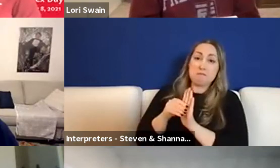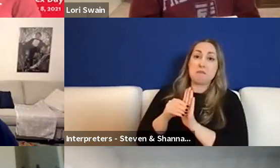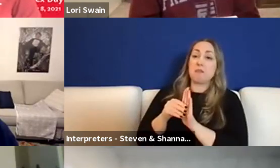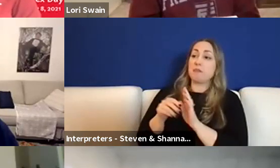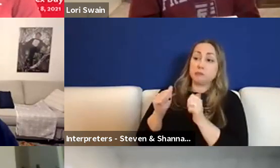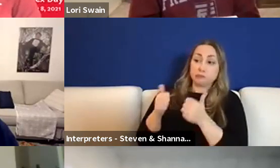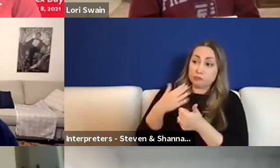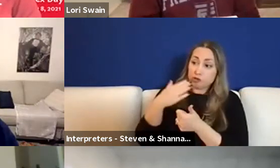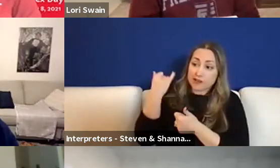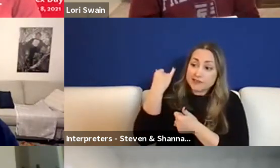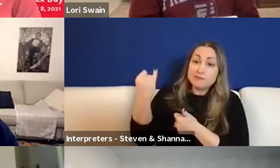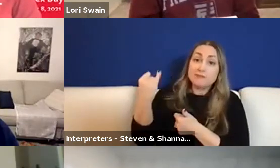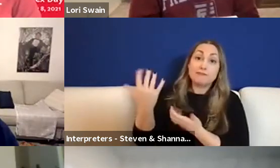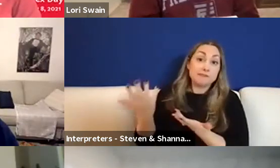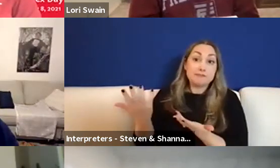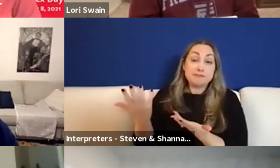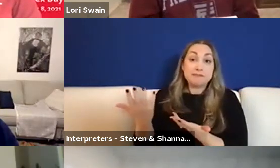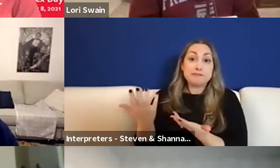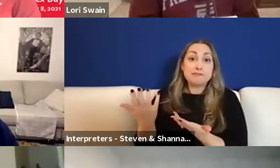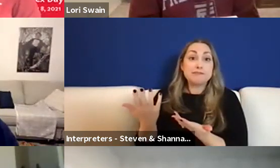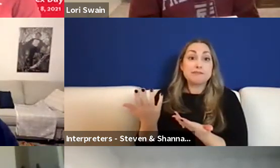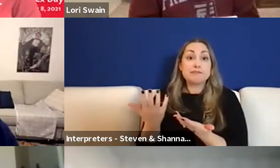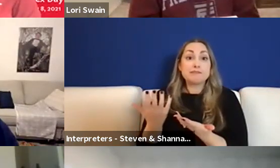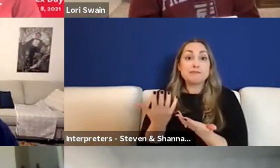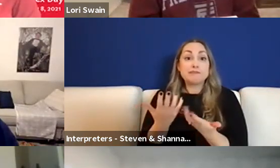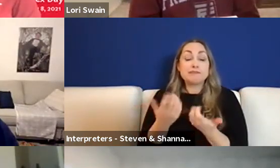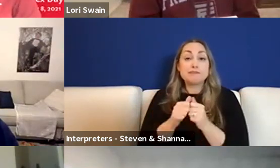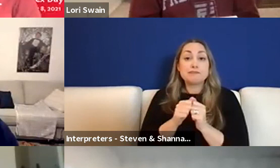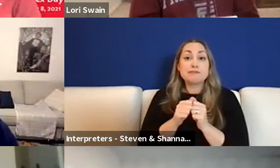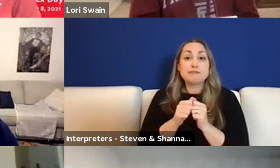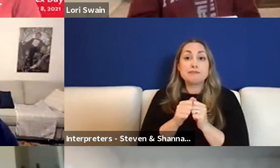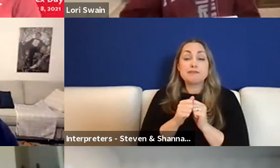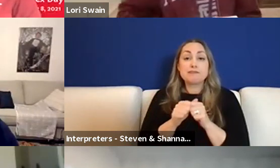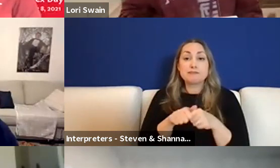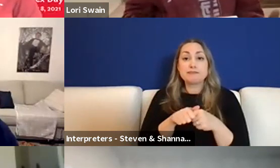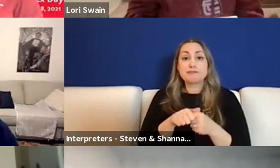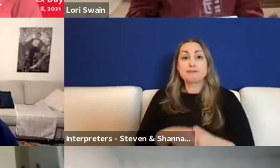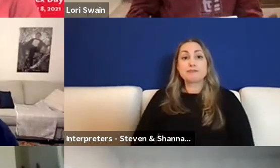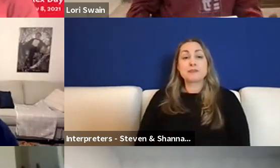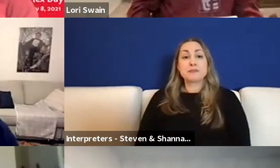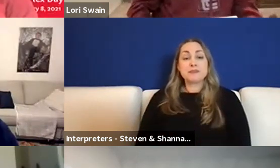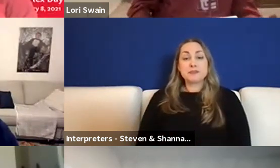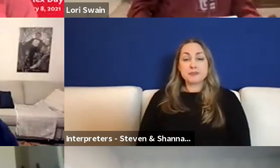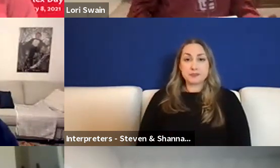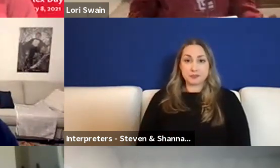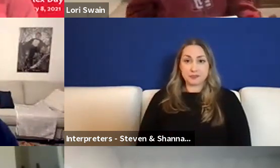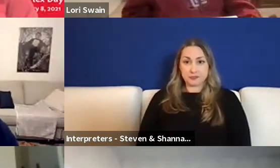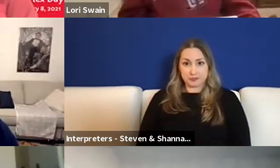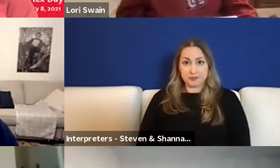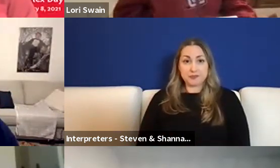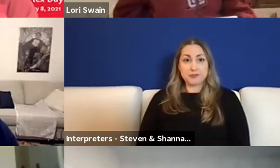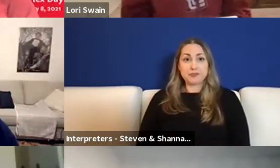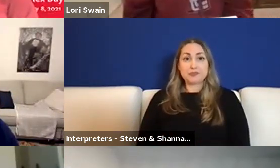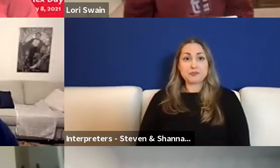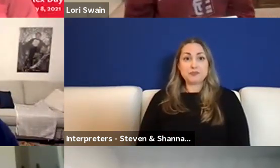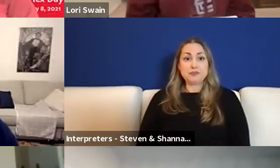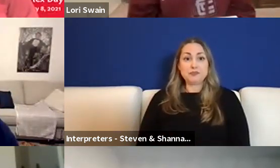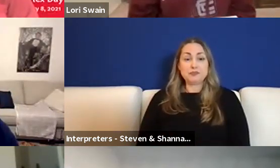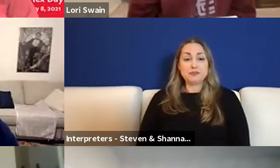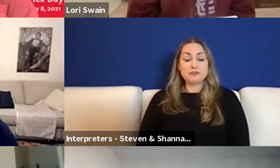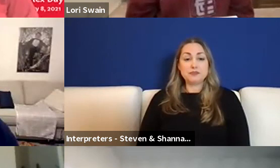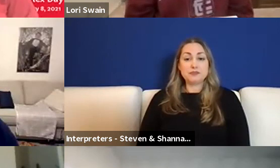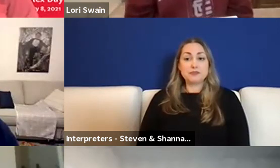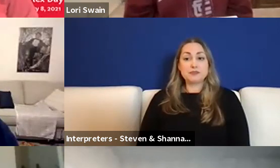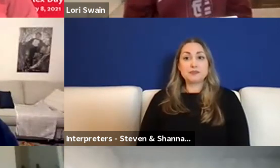about as well. And I think we've done most of the questions. So do you have any any while we're doing that anyone have any final